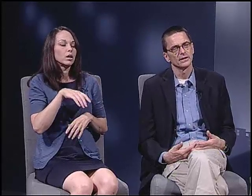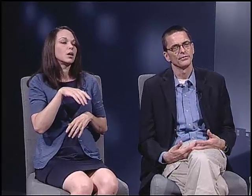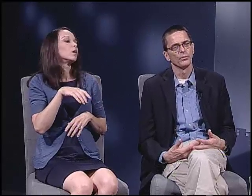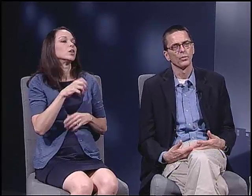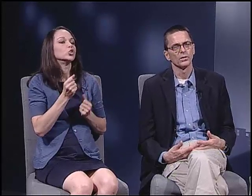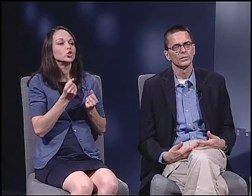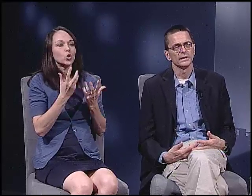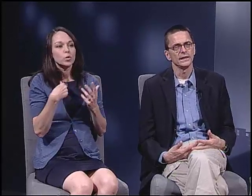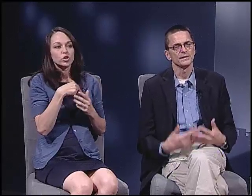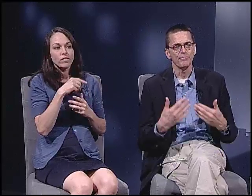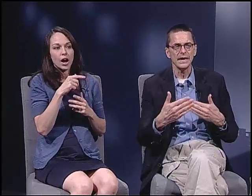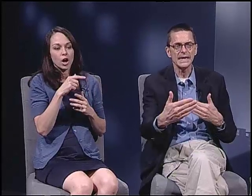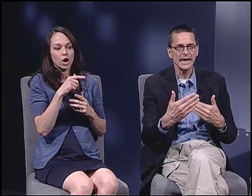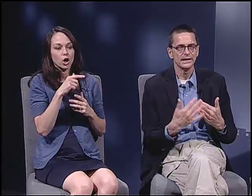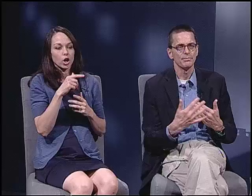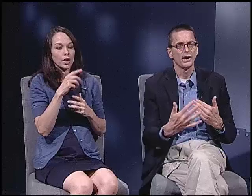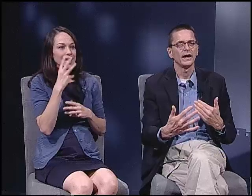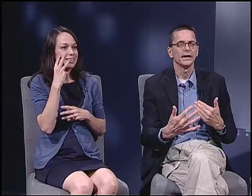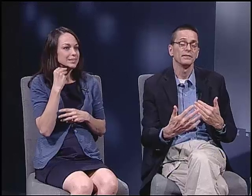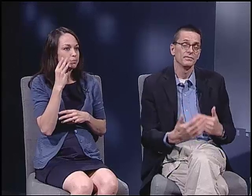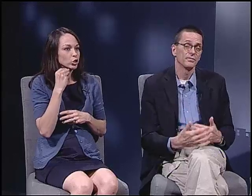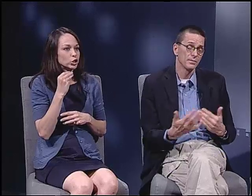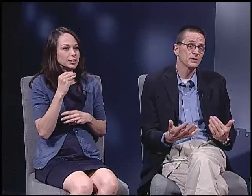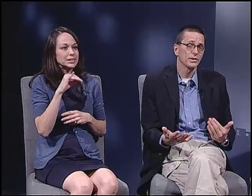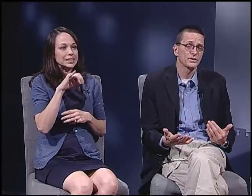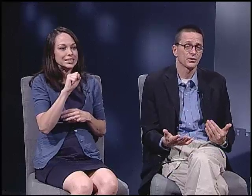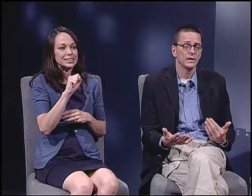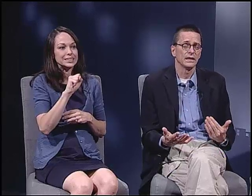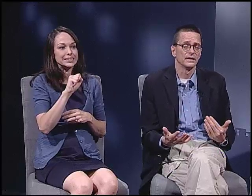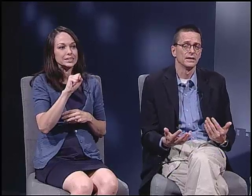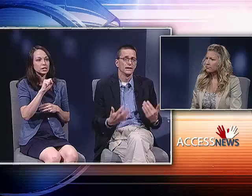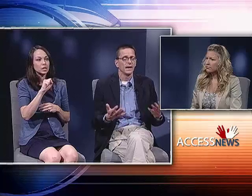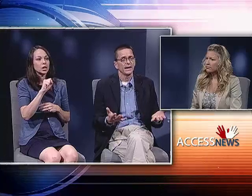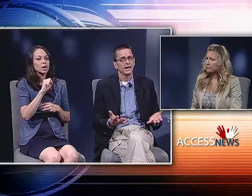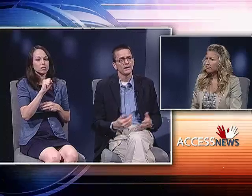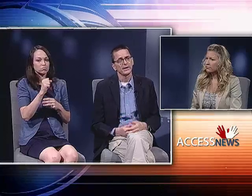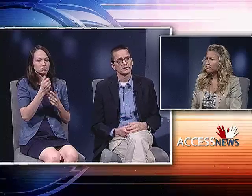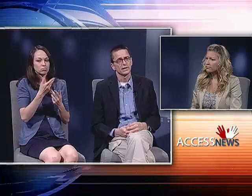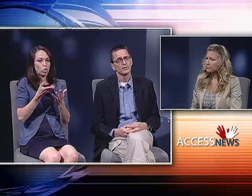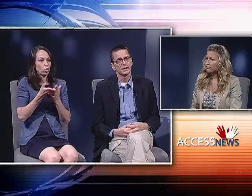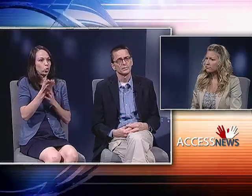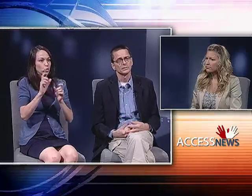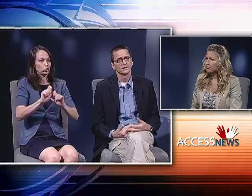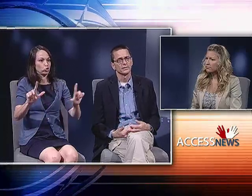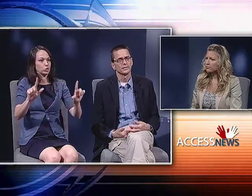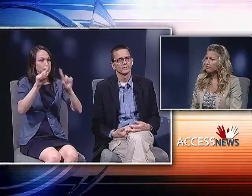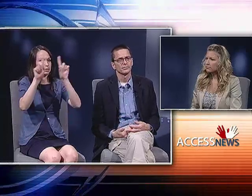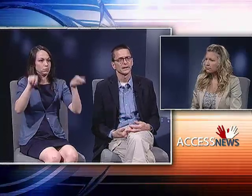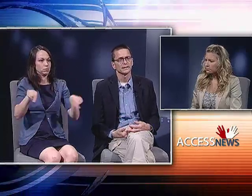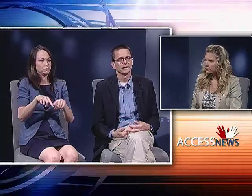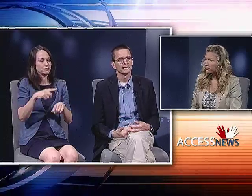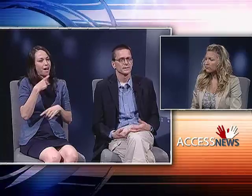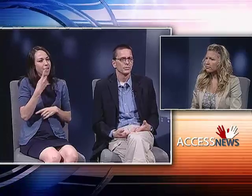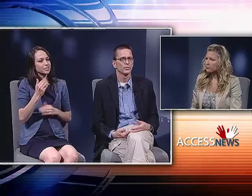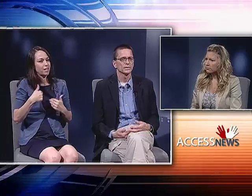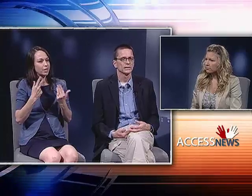of the world is mediated by-- for the most part, a screen. I often ask young people to reflect on a simple question.